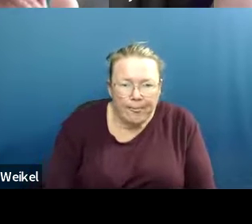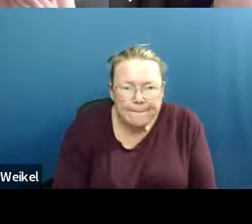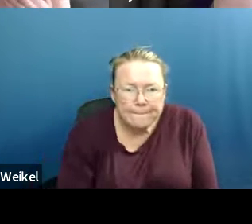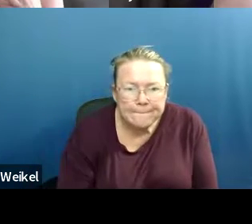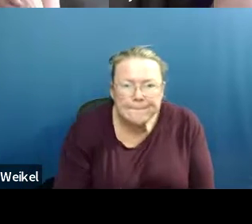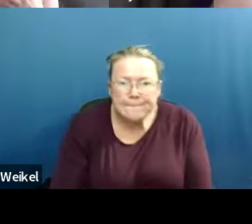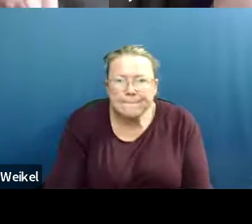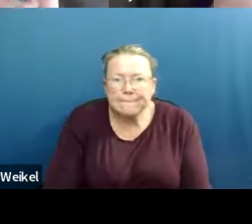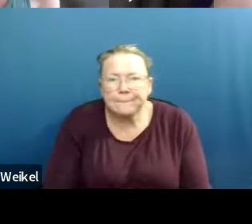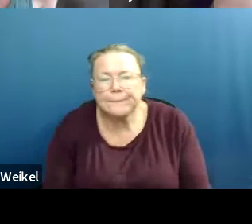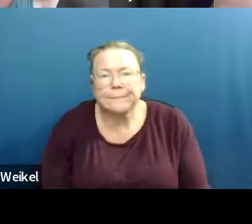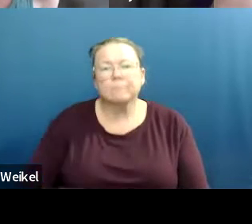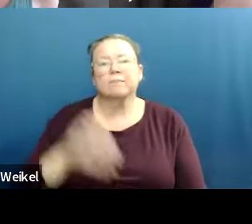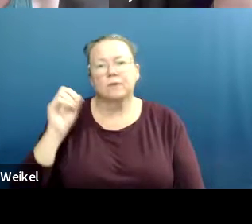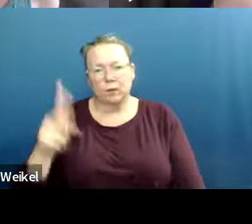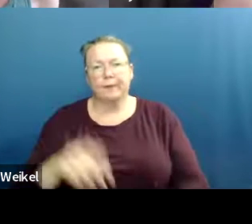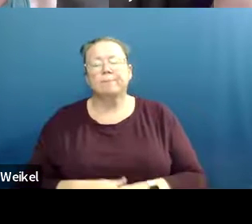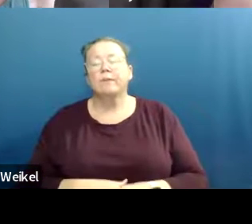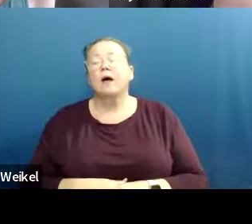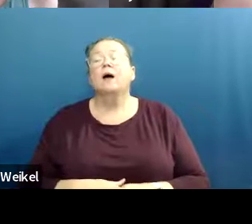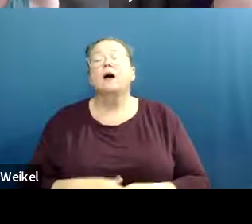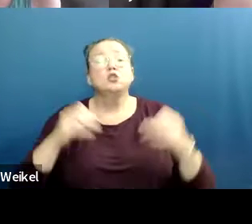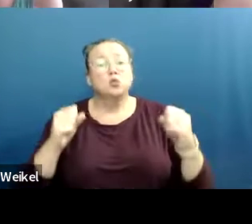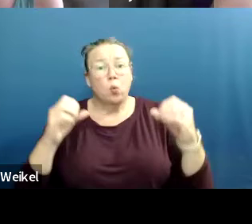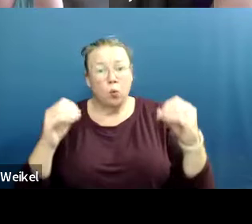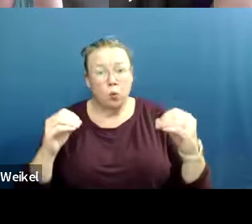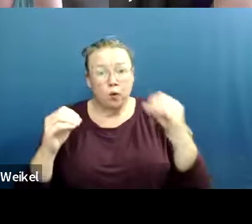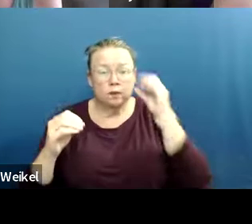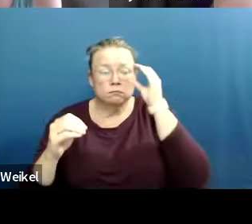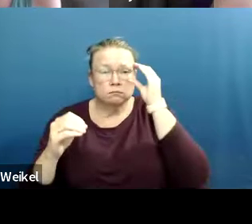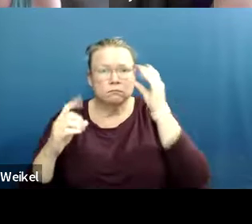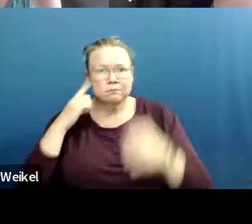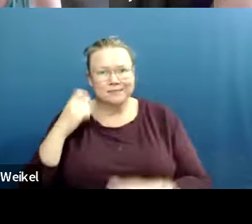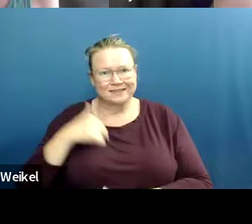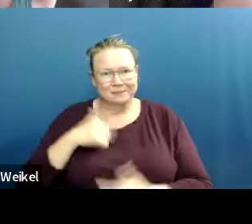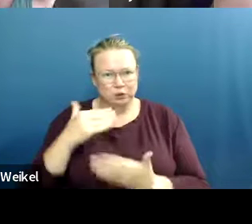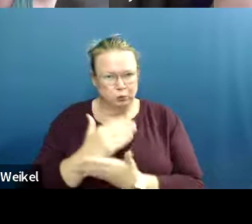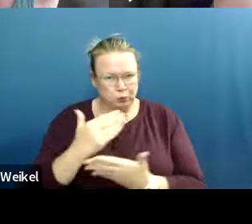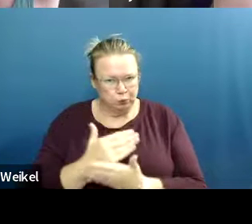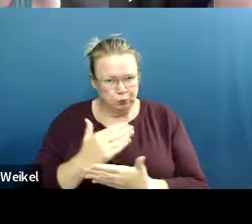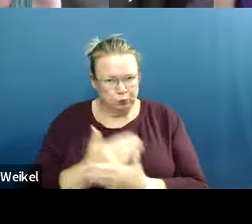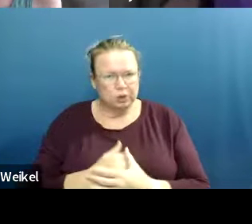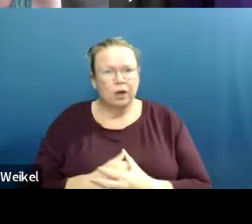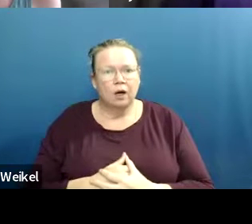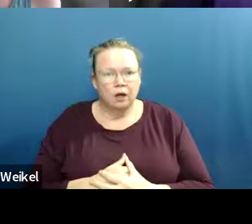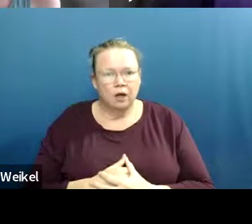Harm (He/Him): Okay. Harm (He/Him): so, since I am new to